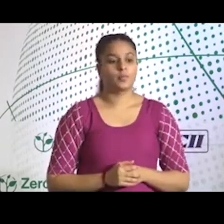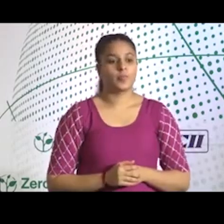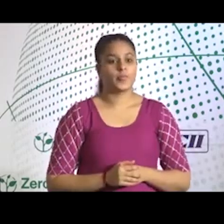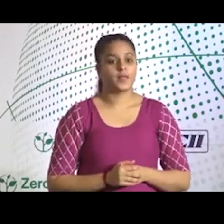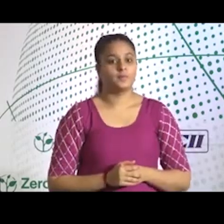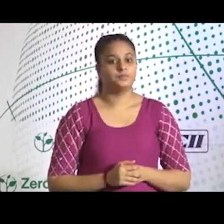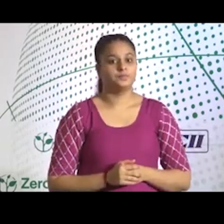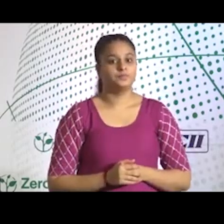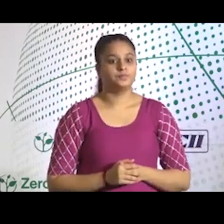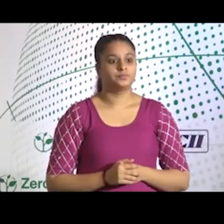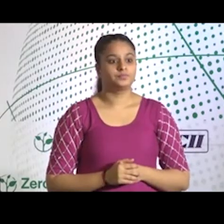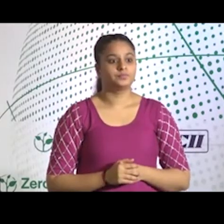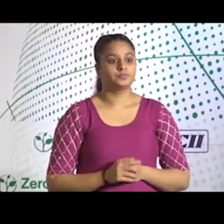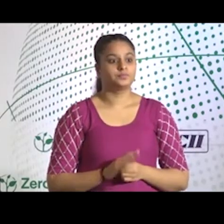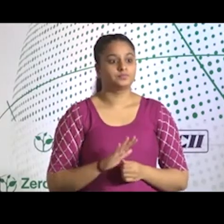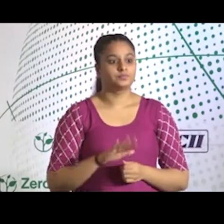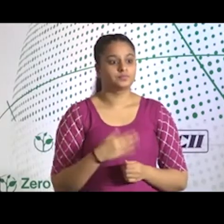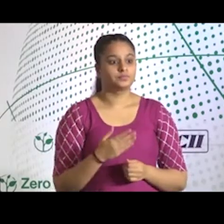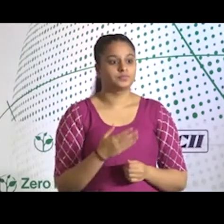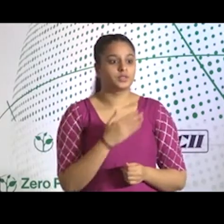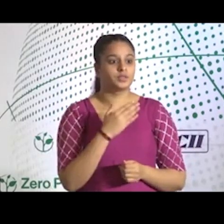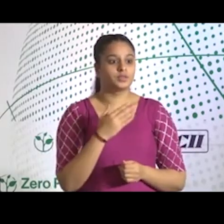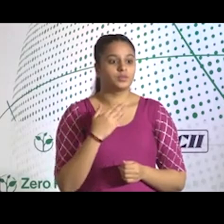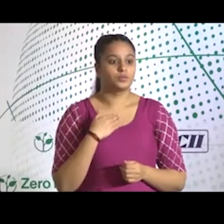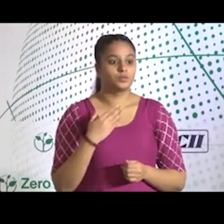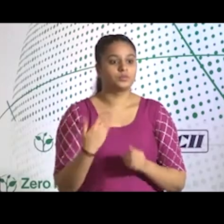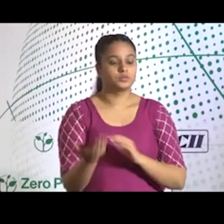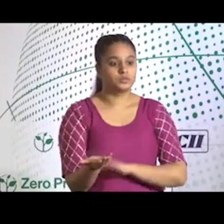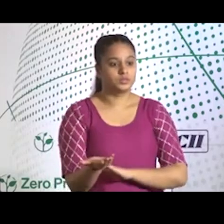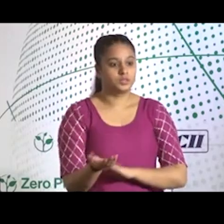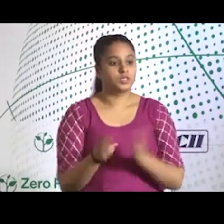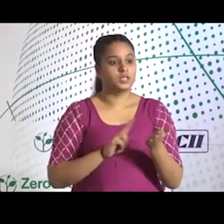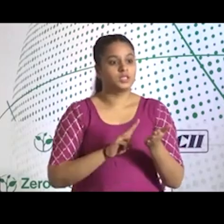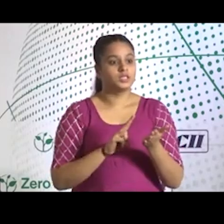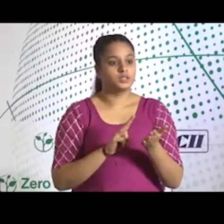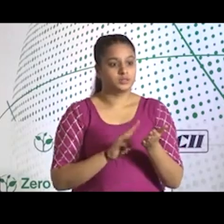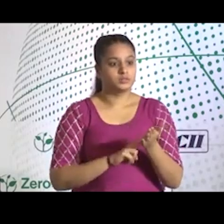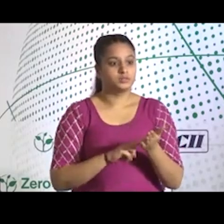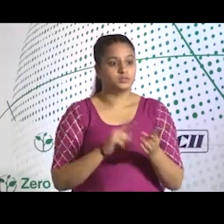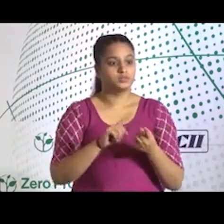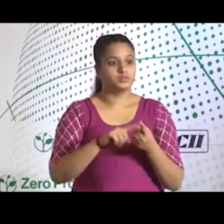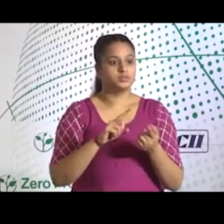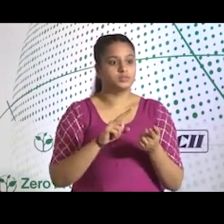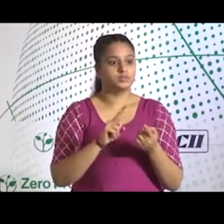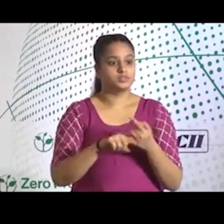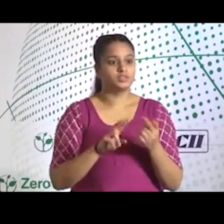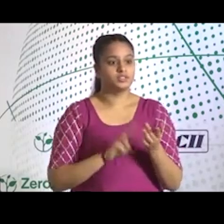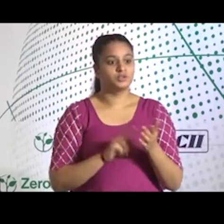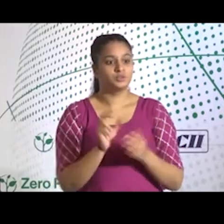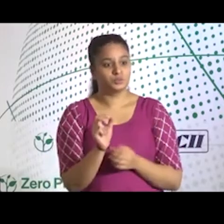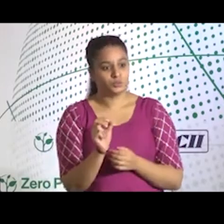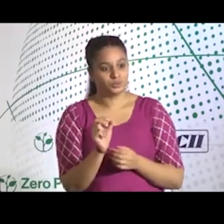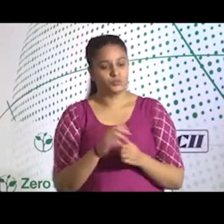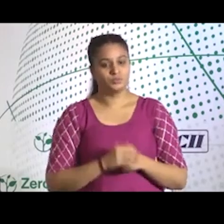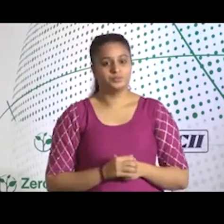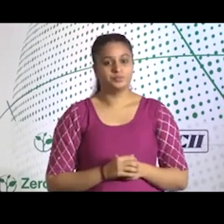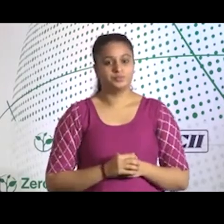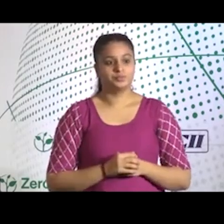Then of course, to my right is Minal Ambani from State Street. I was just meeting her after years and saying, you know, I still associate